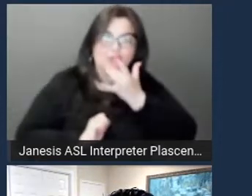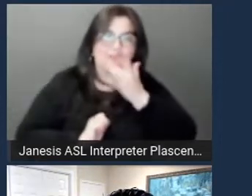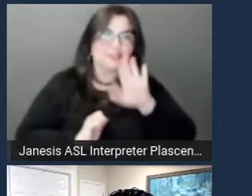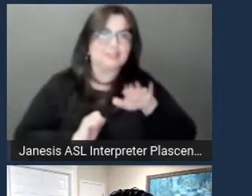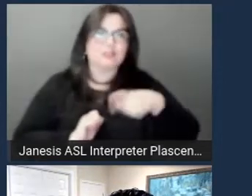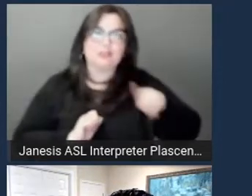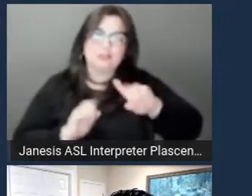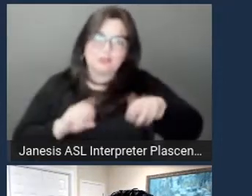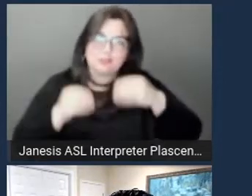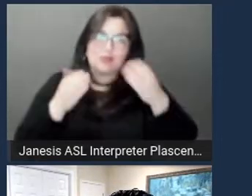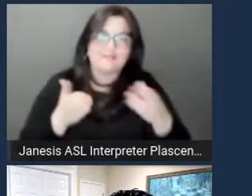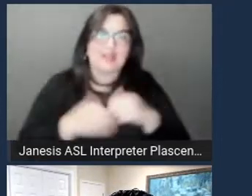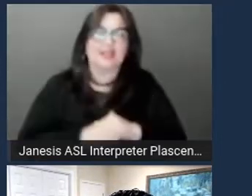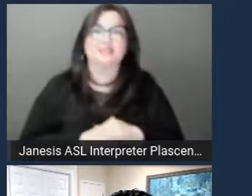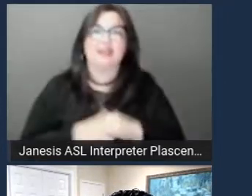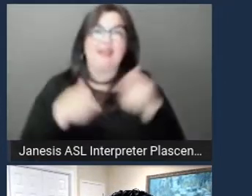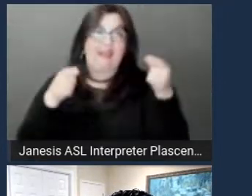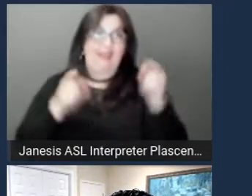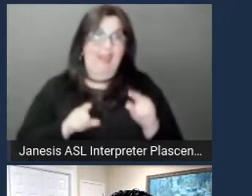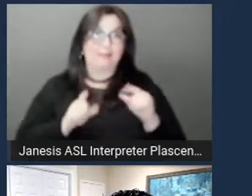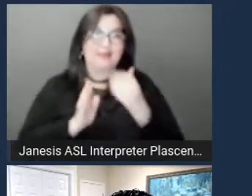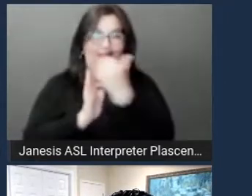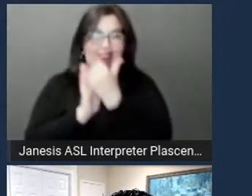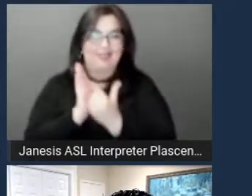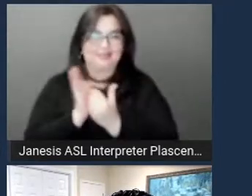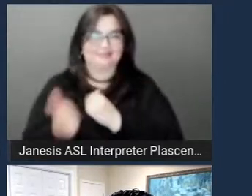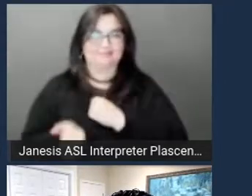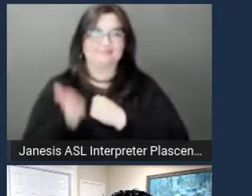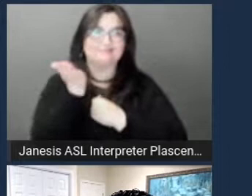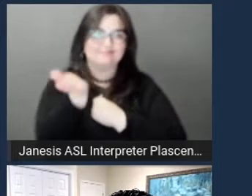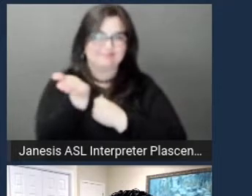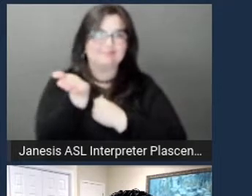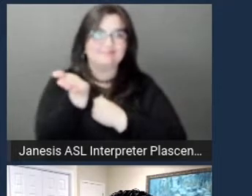it comes up with a list and a set of recommendations,